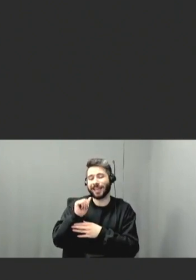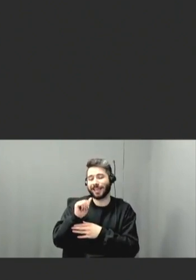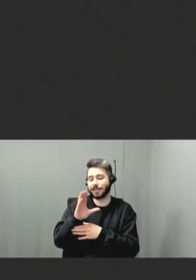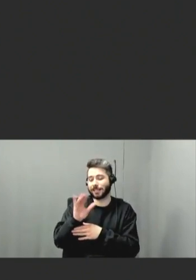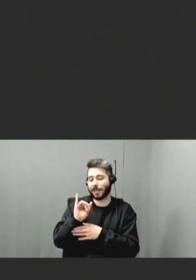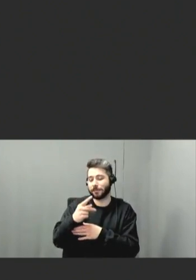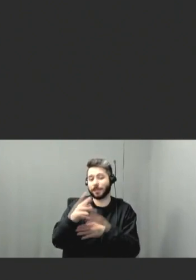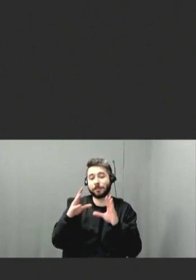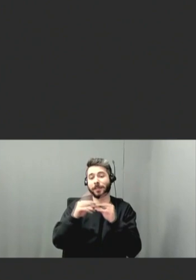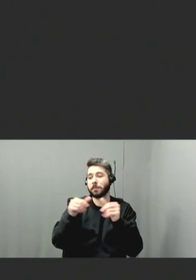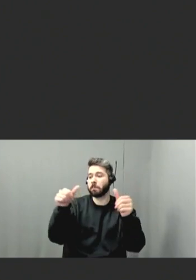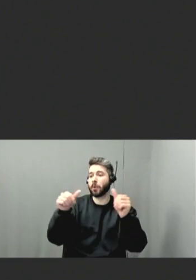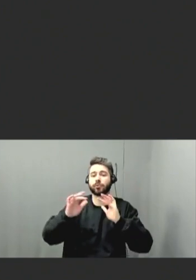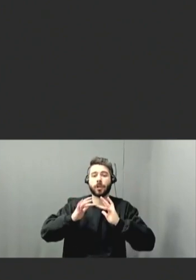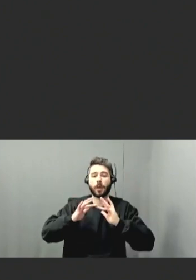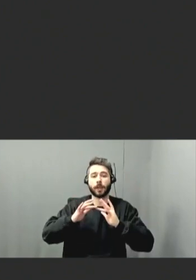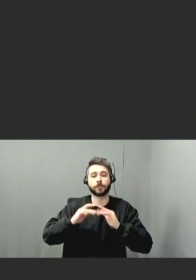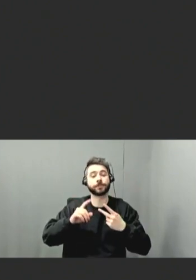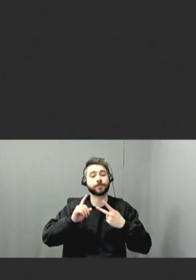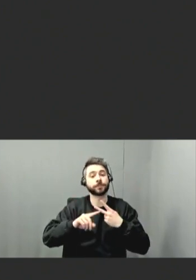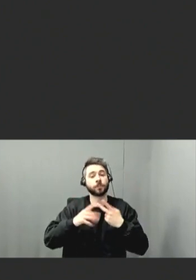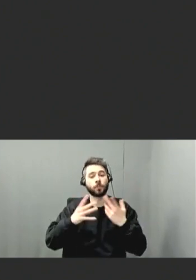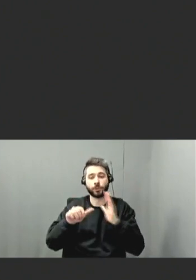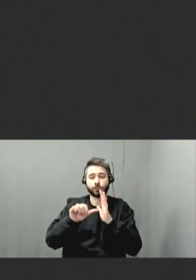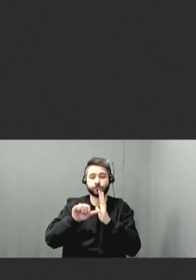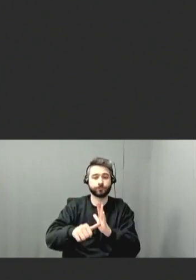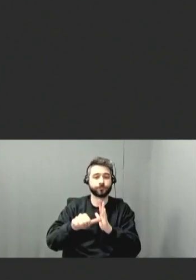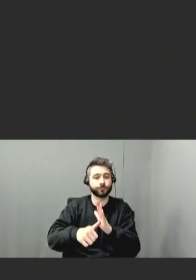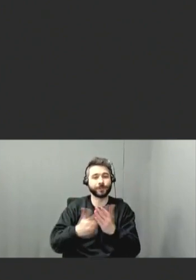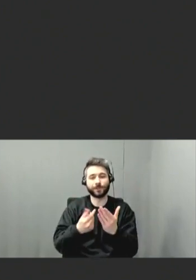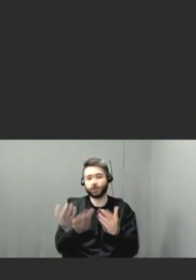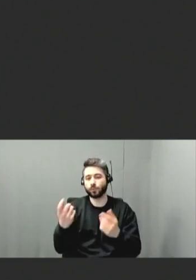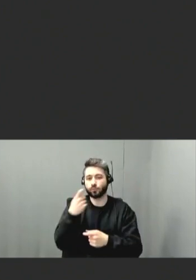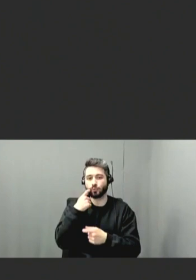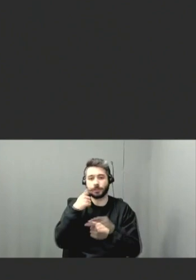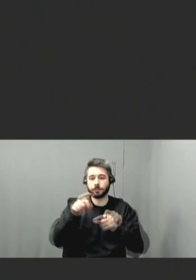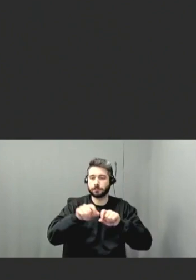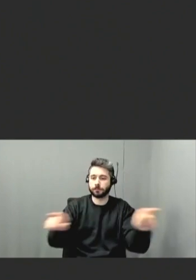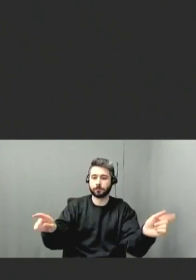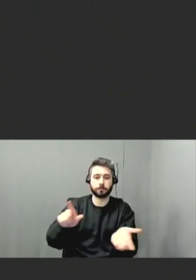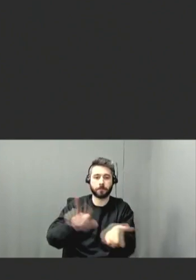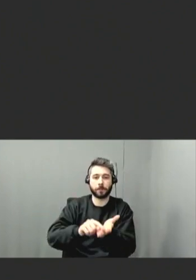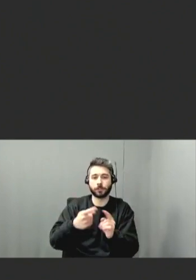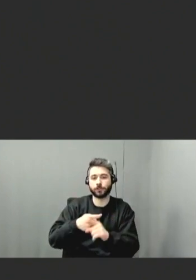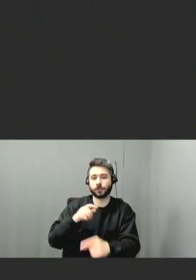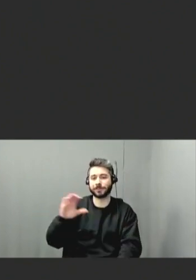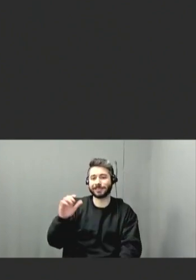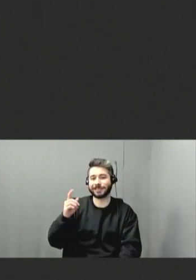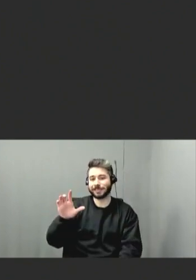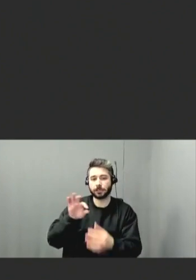Secondly, I'd like to highlight a couple of recent publications by CDC on childhood vaccine